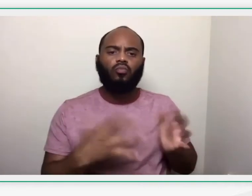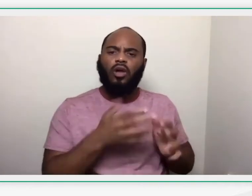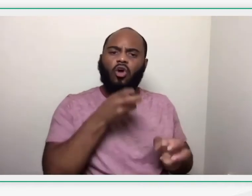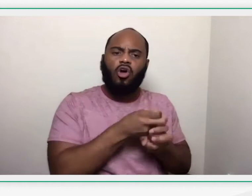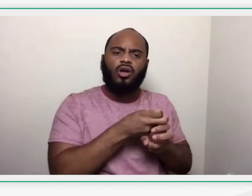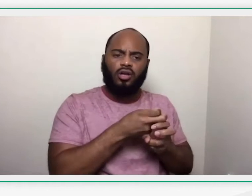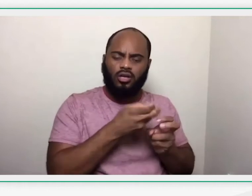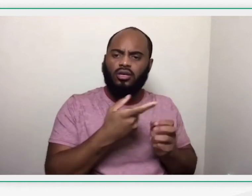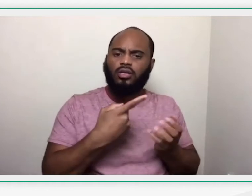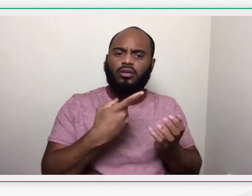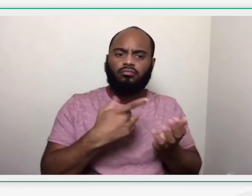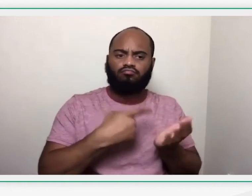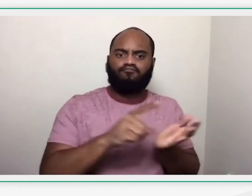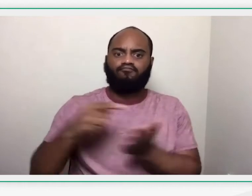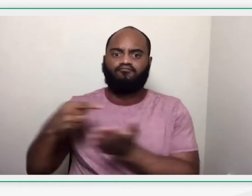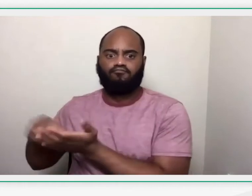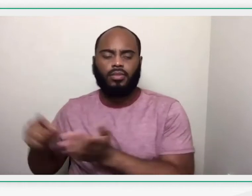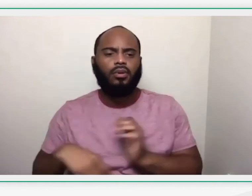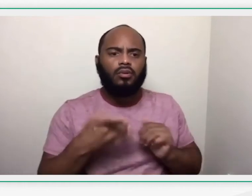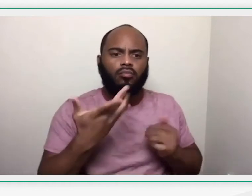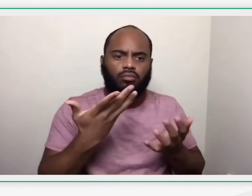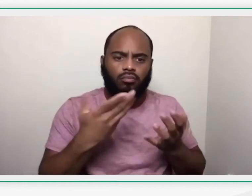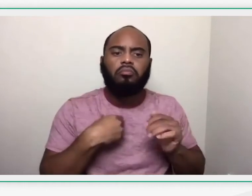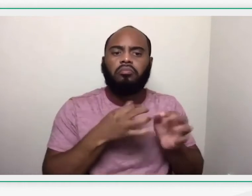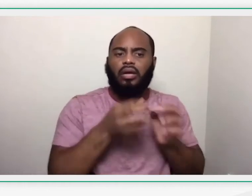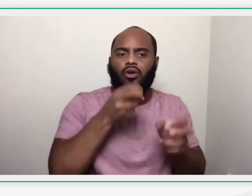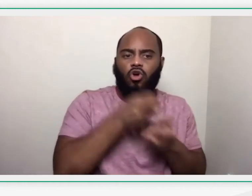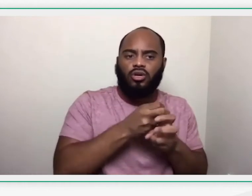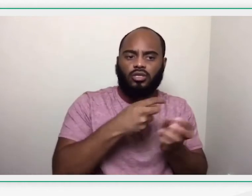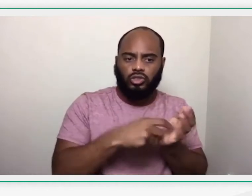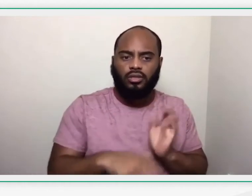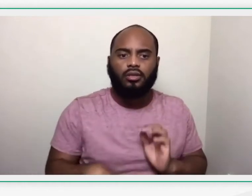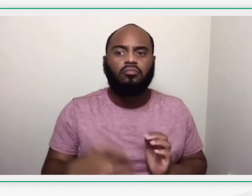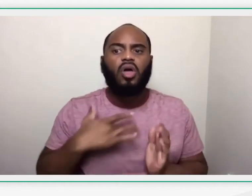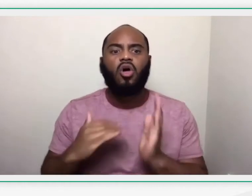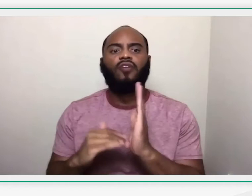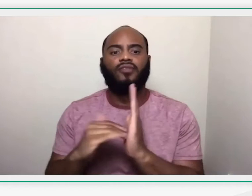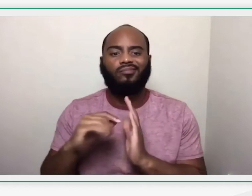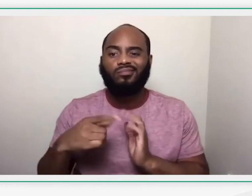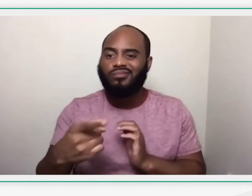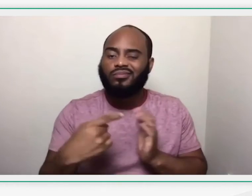Hard inquiry and a soft inquiry. A hard check or a soft check.